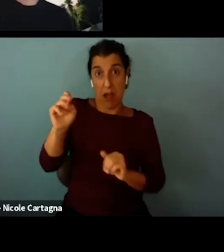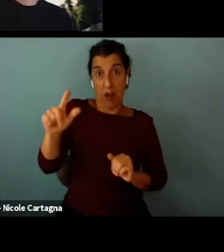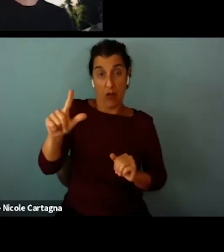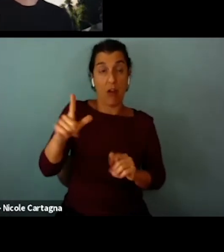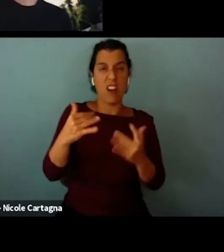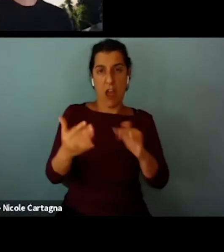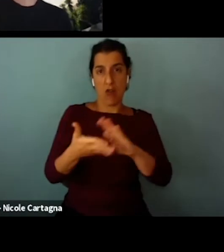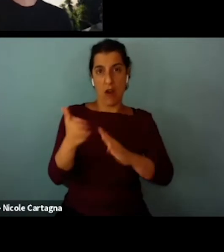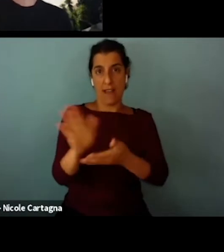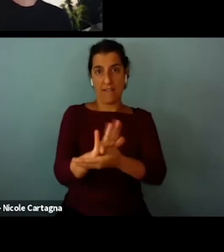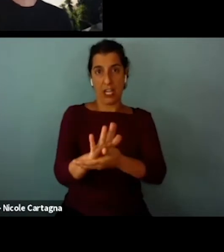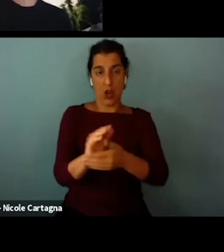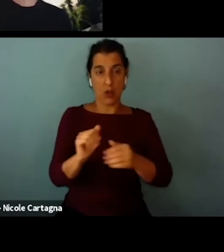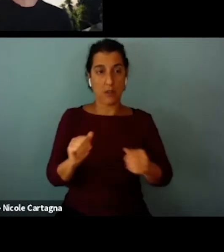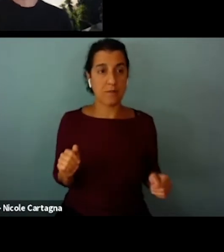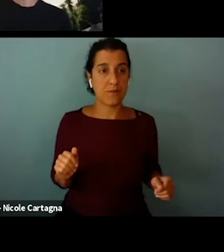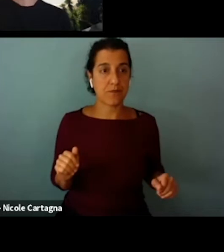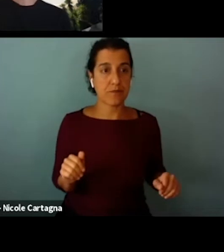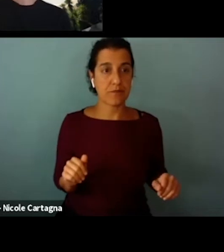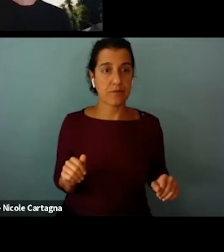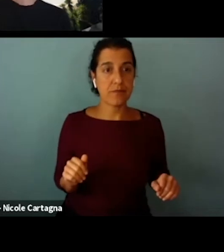if you can see up here so